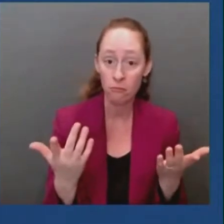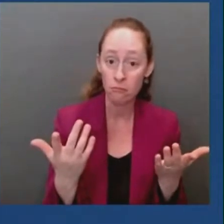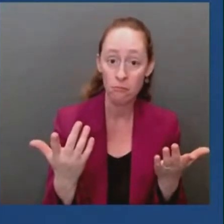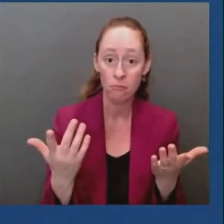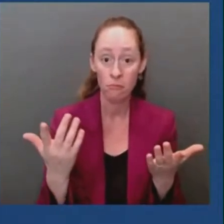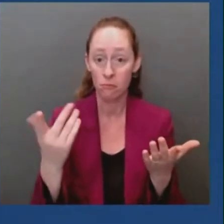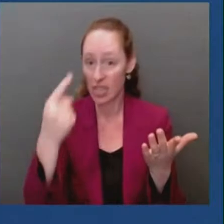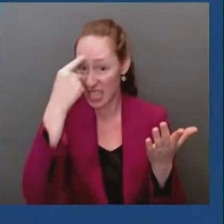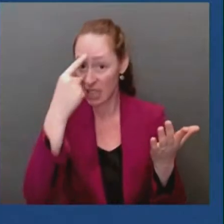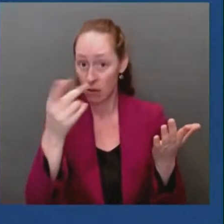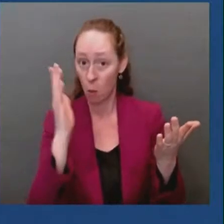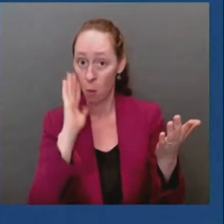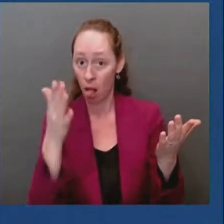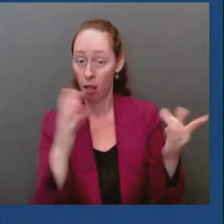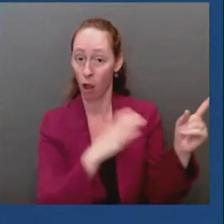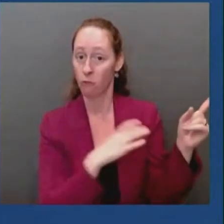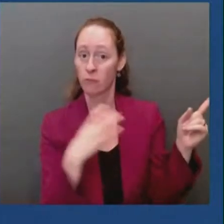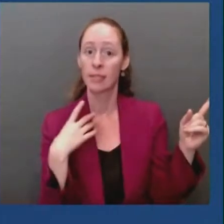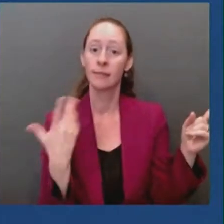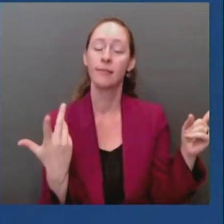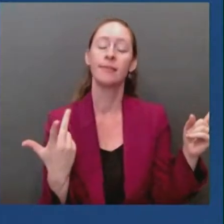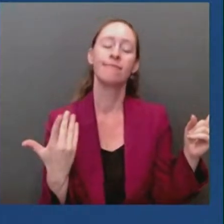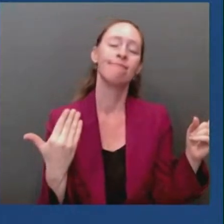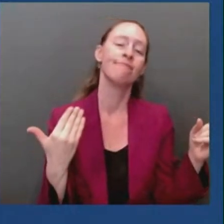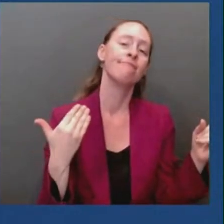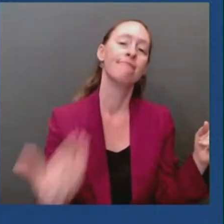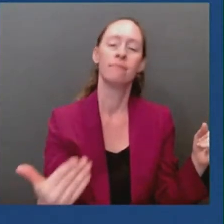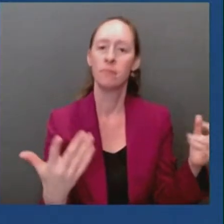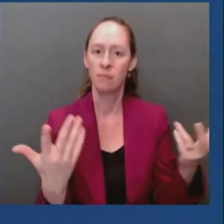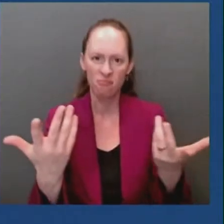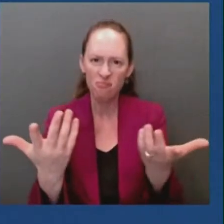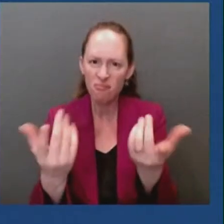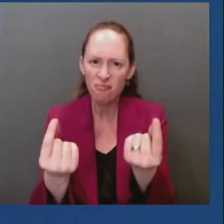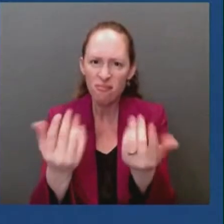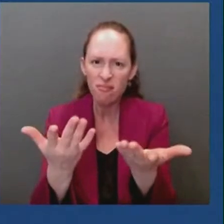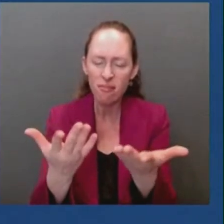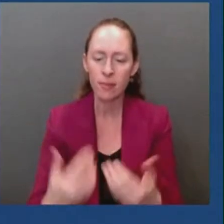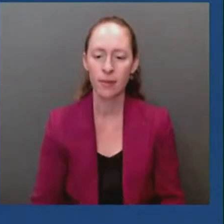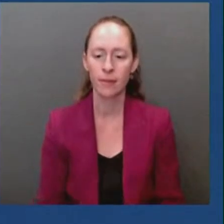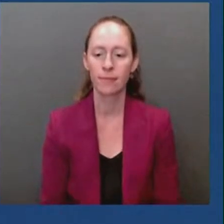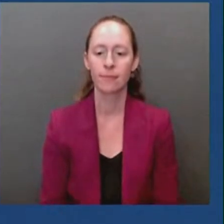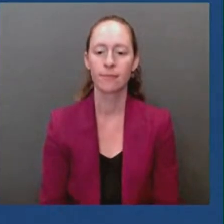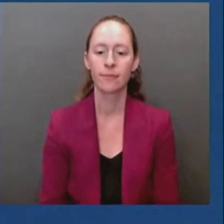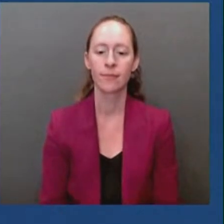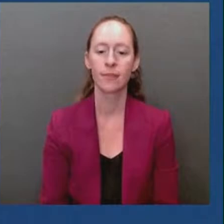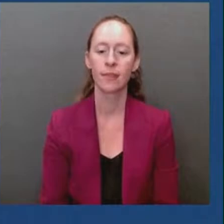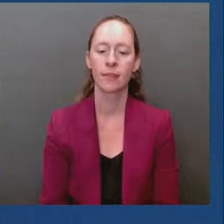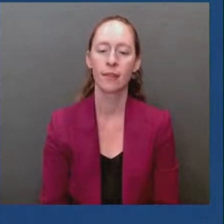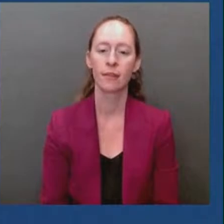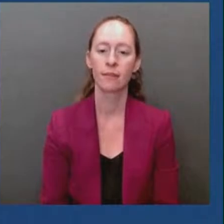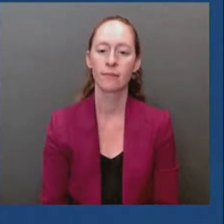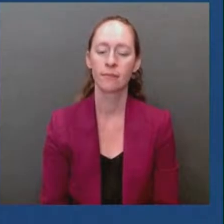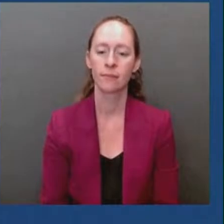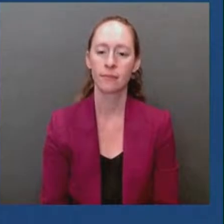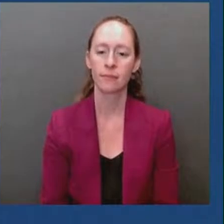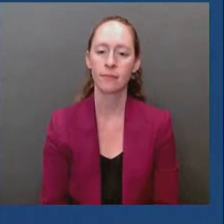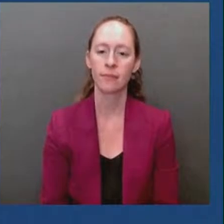MILLION. I'M WONDERING IF THERE HAVE BEEN ANY MEETINGS OR COMMUNICATION OVER THE RECESS THAT WOULD INDICATE THERE IS